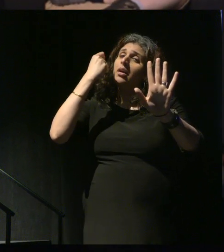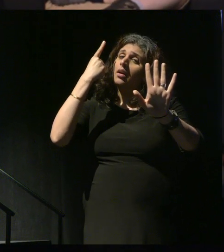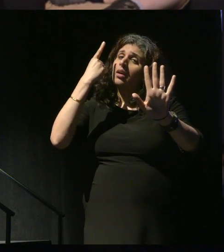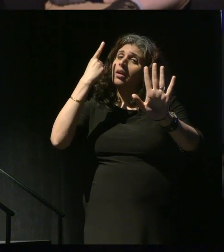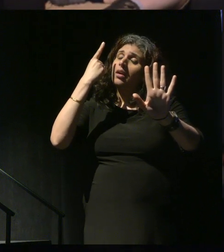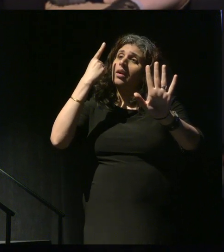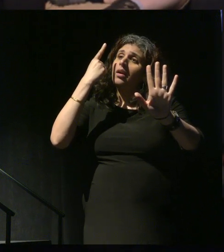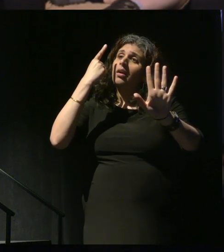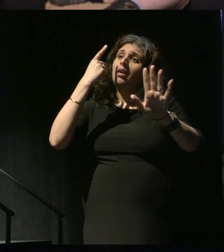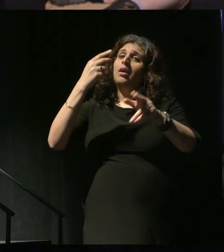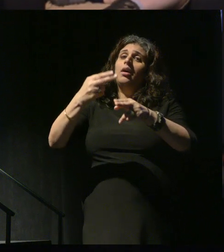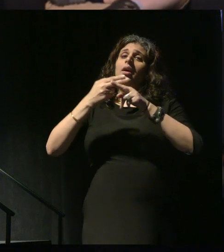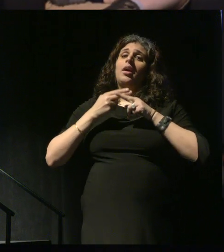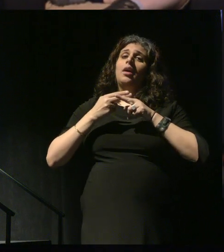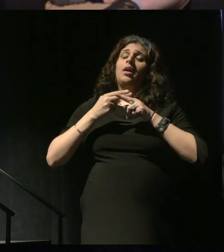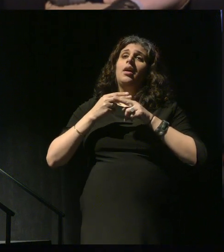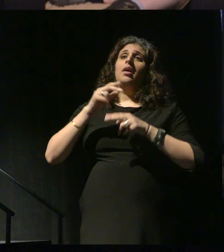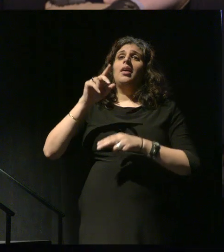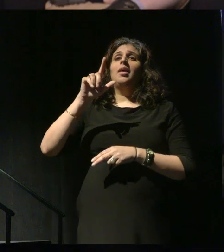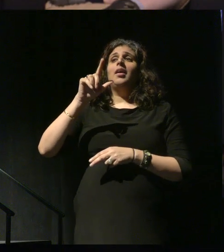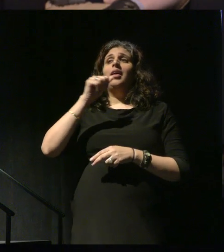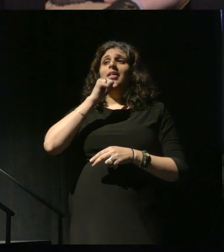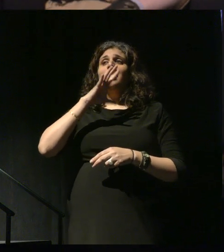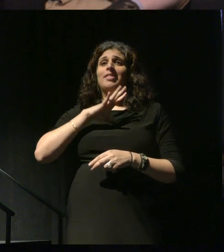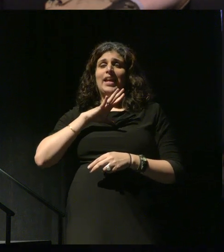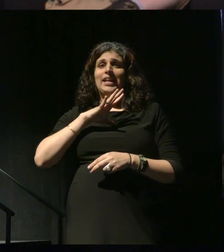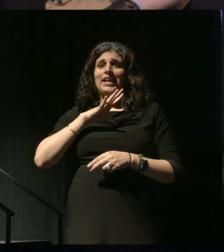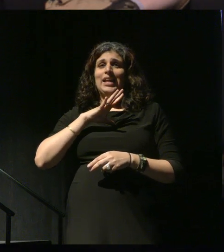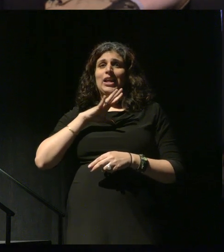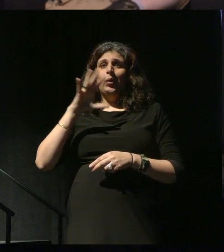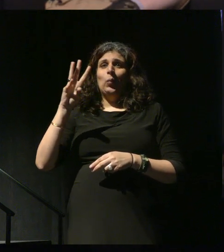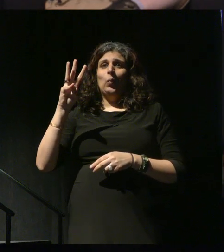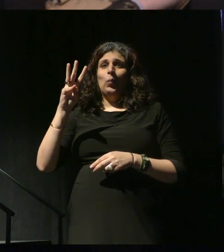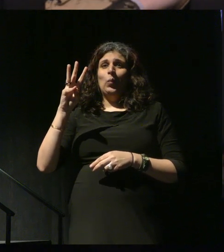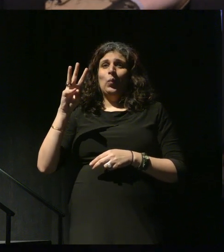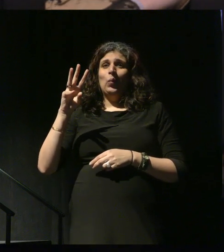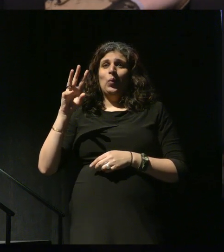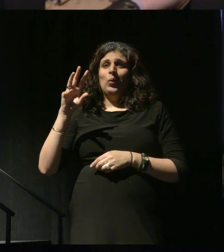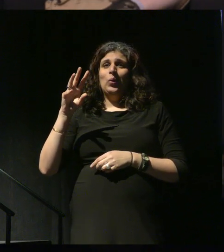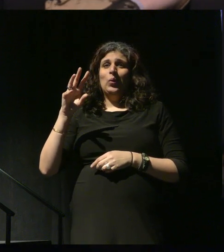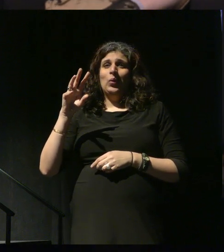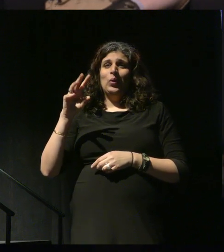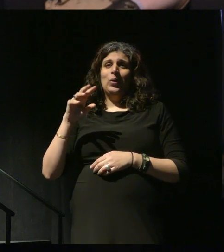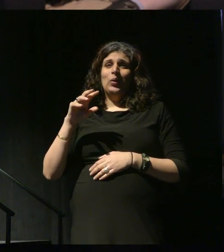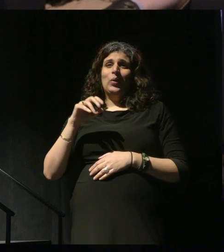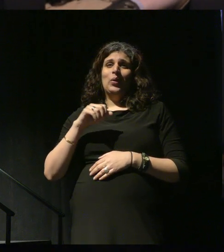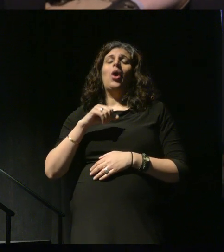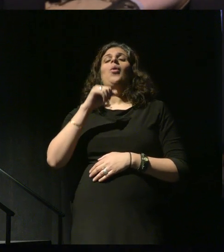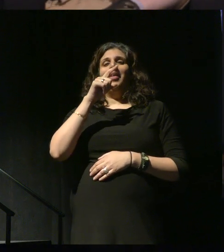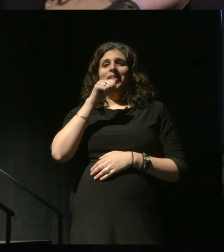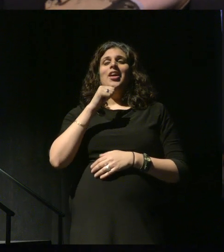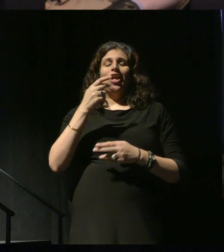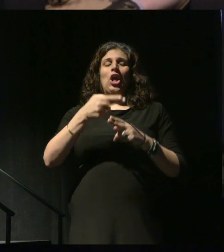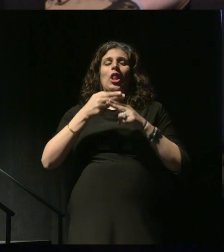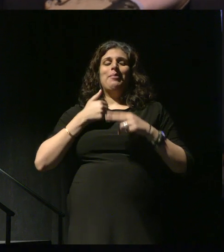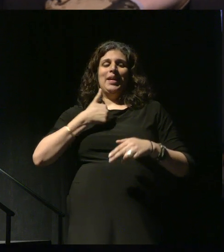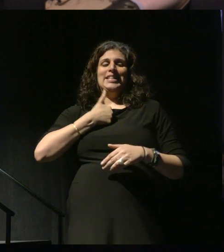calling myself Lady Wedgwood would've been nice. I think you said that in the picture. But I've vastly, I've vastly prefer, you know,